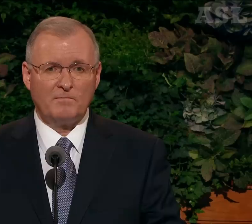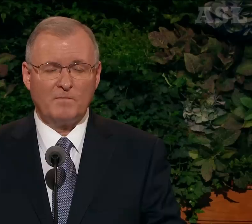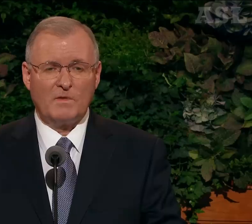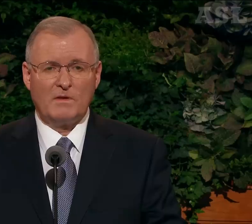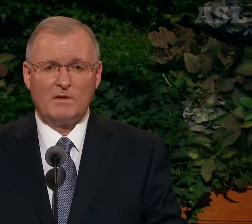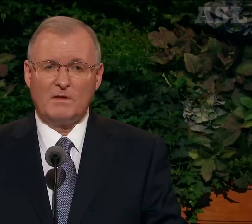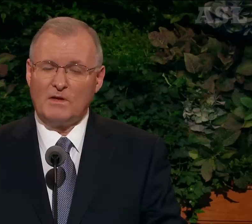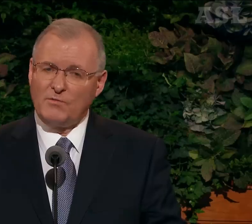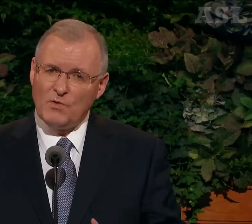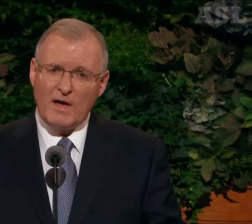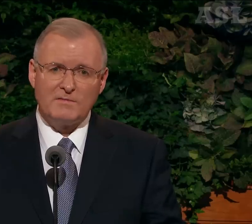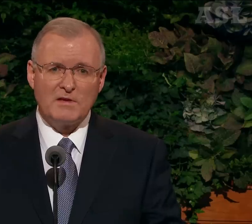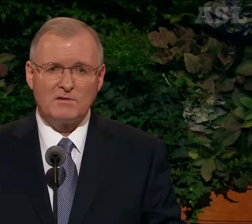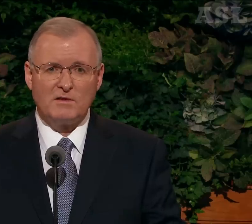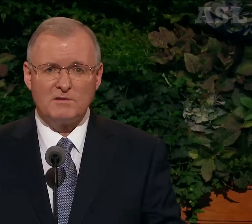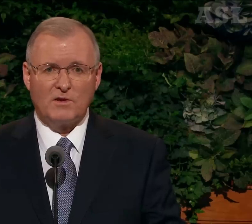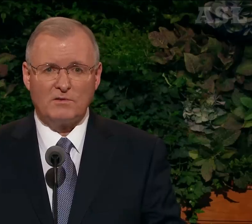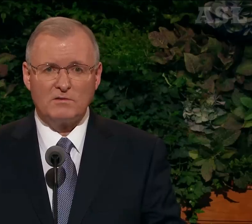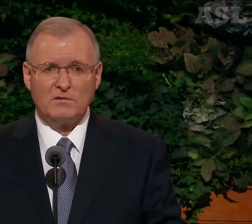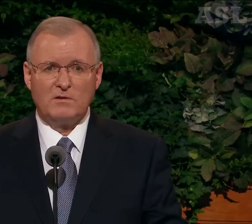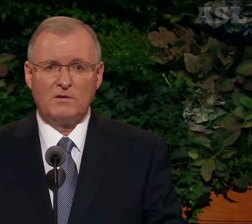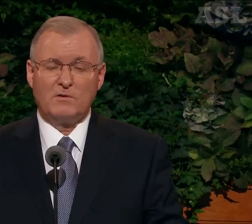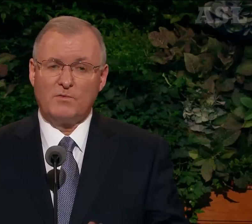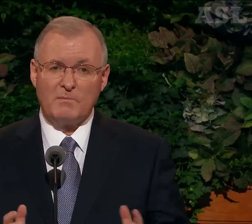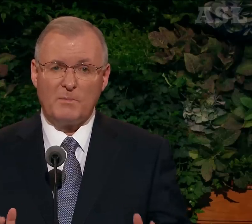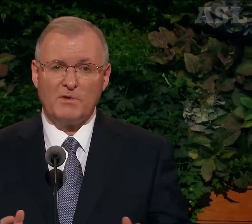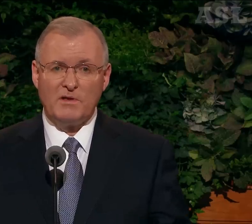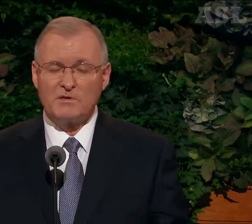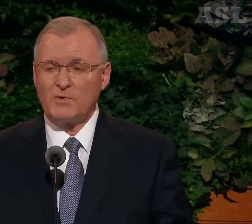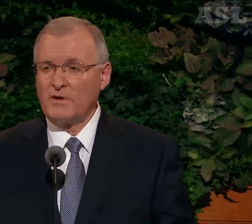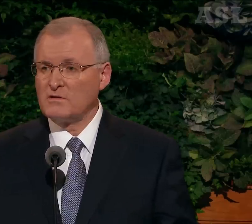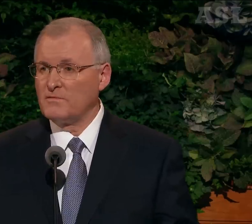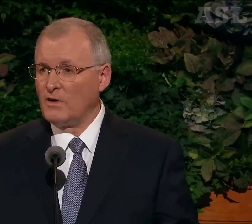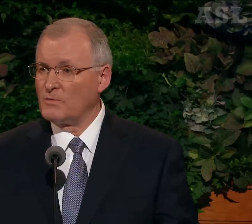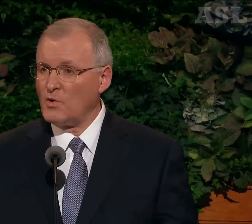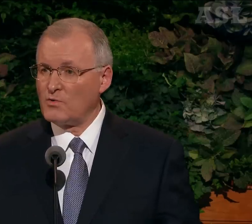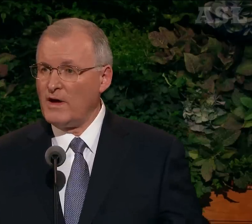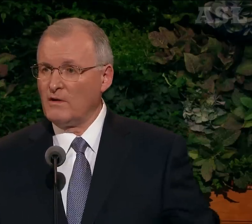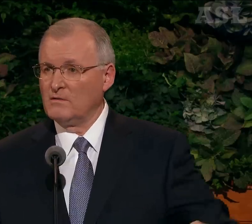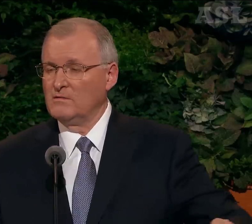EXPERIENCE TO OFFER.